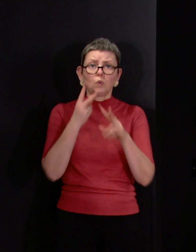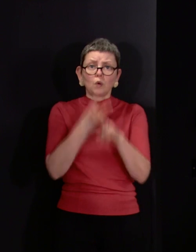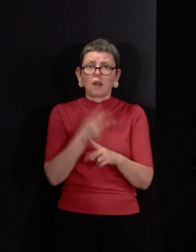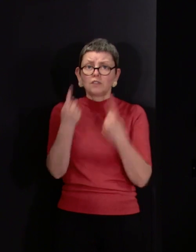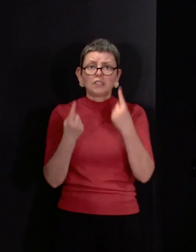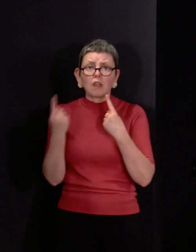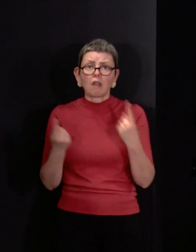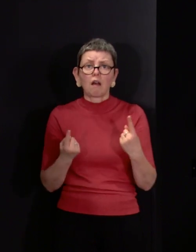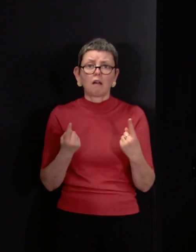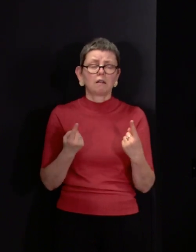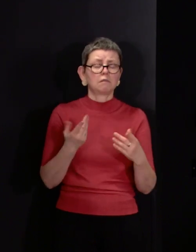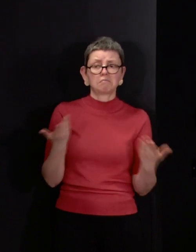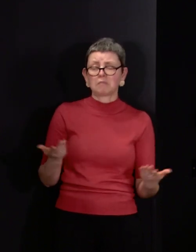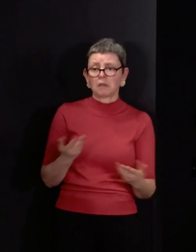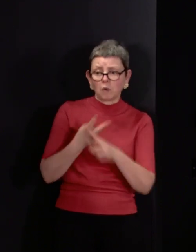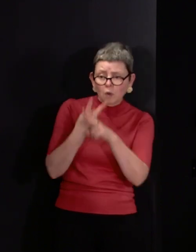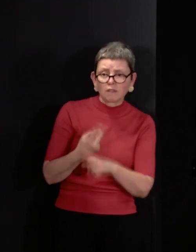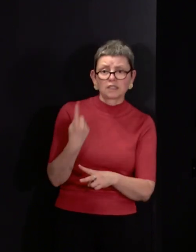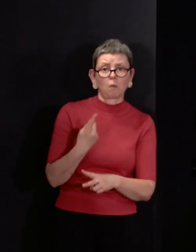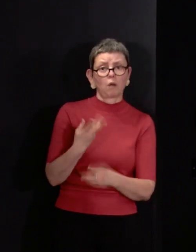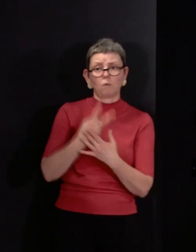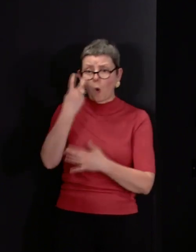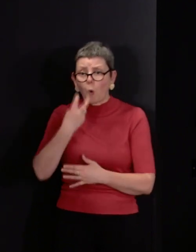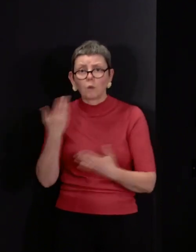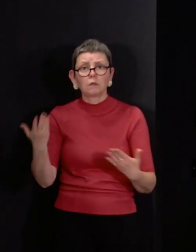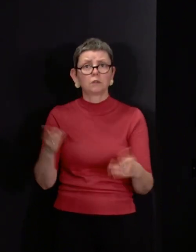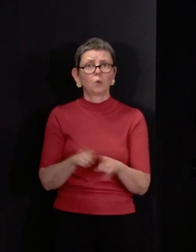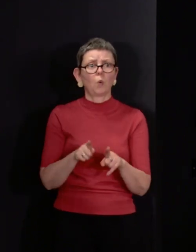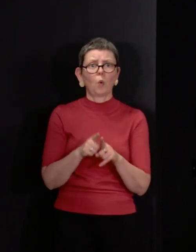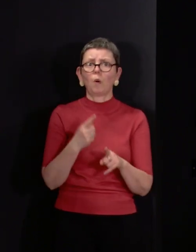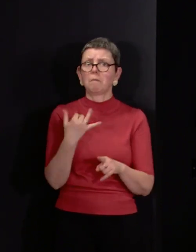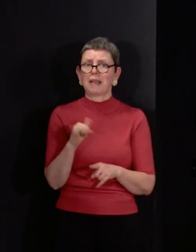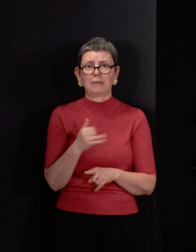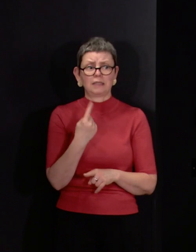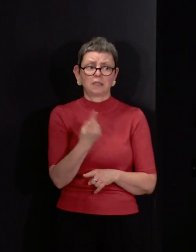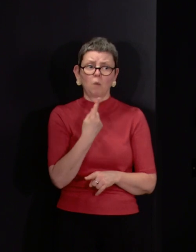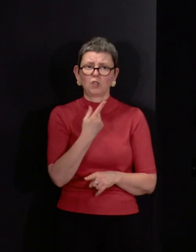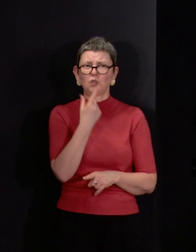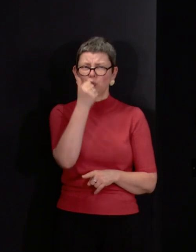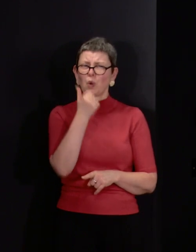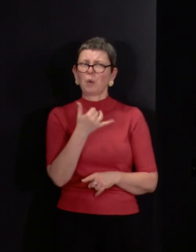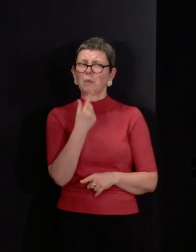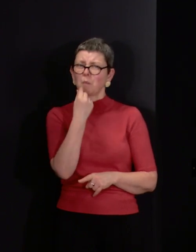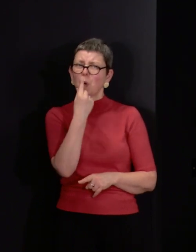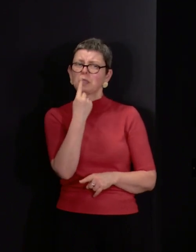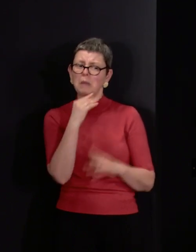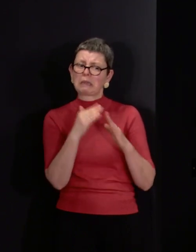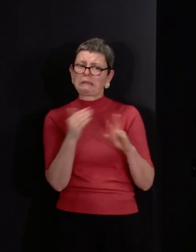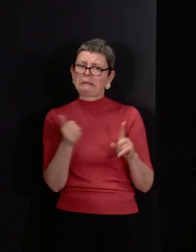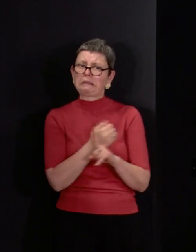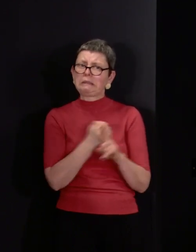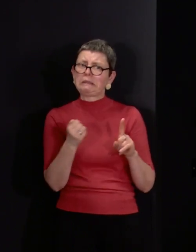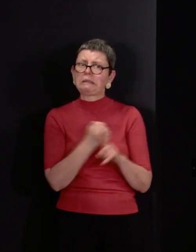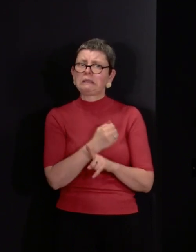whether an elderly individual by themselves, or someone you know might be under some level